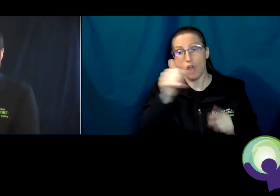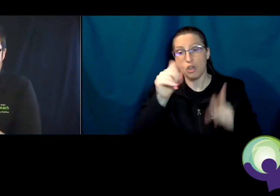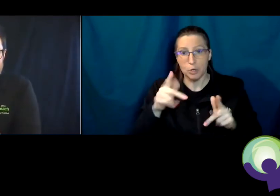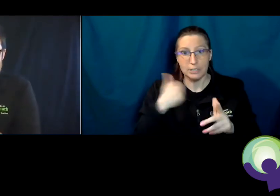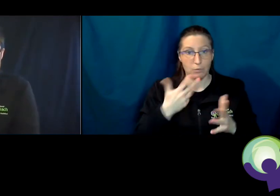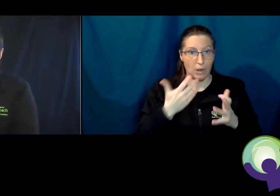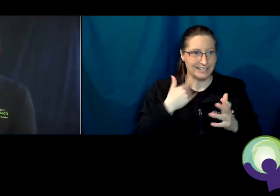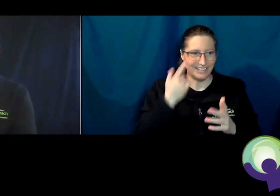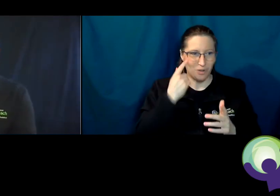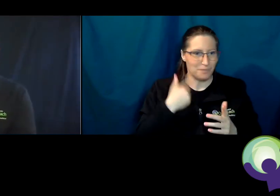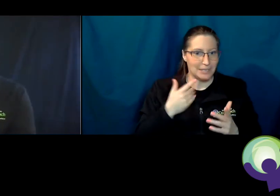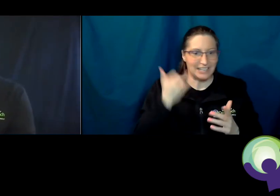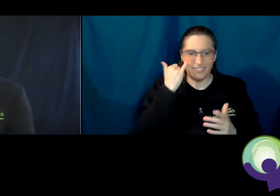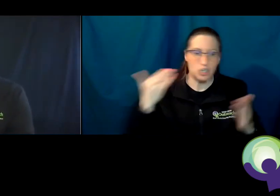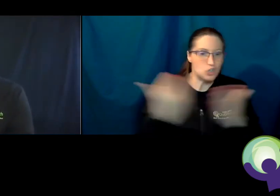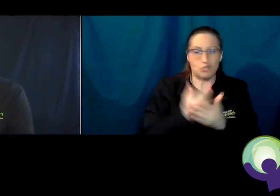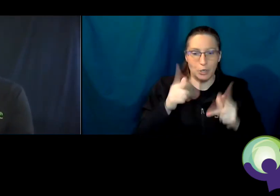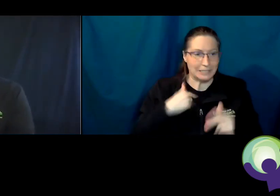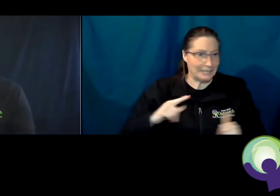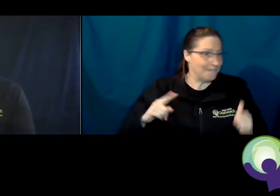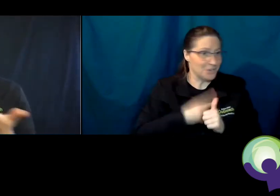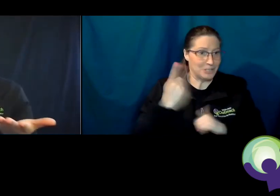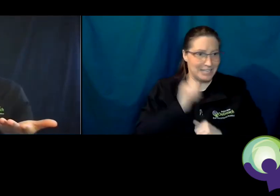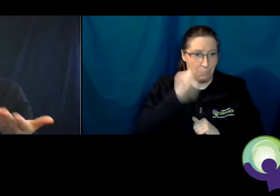getting started like their first day was tomorrow. What would you tell them?